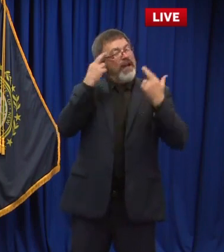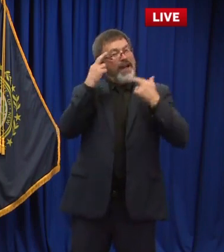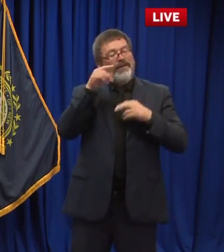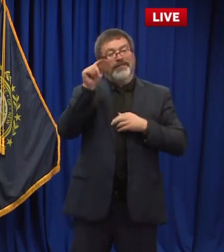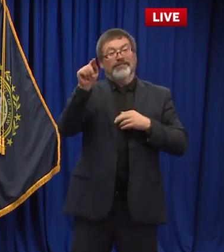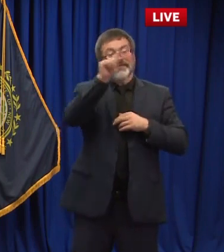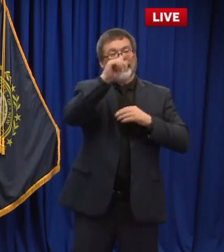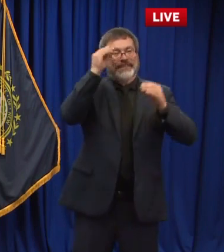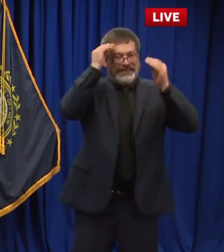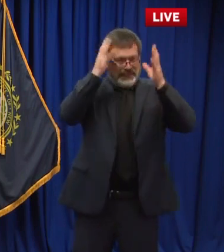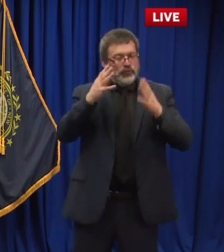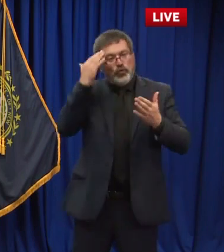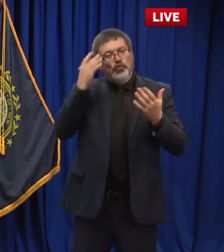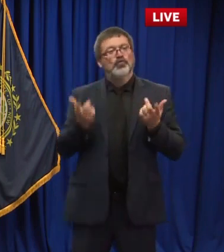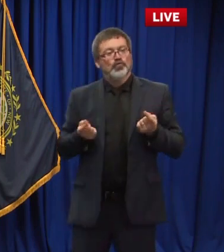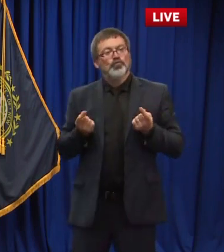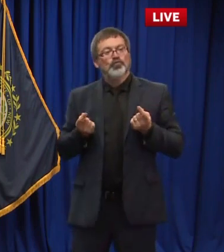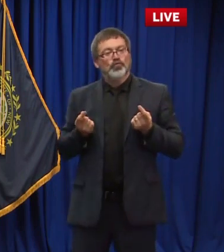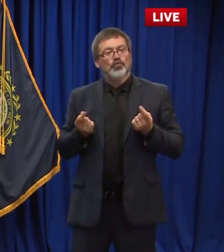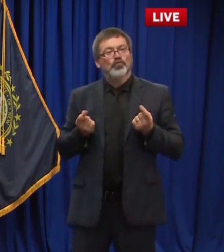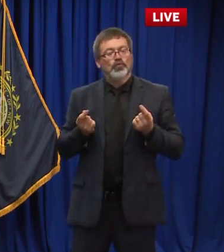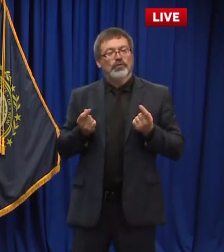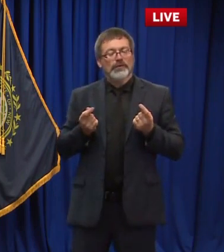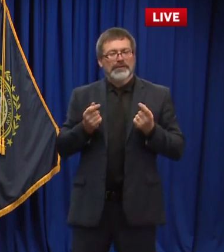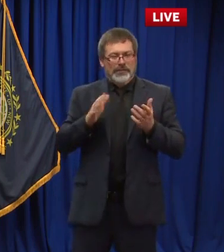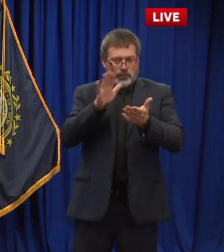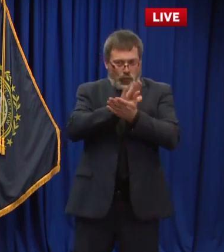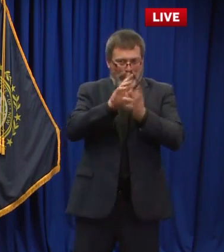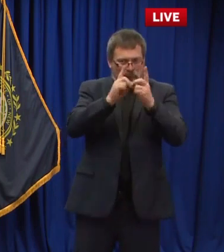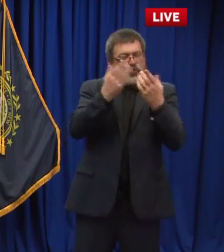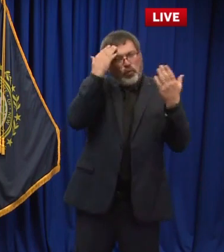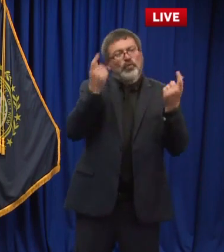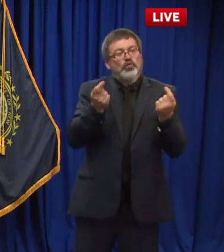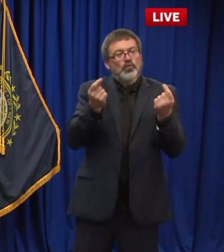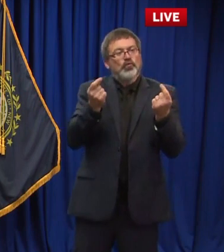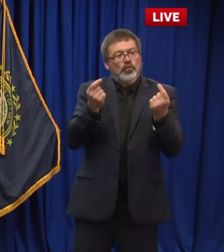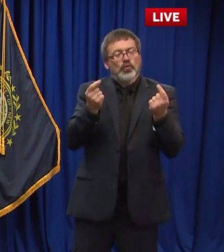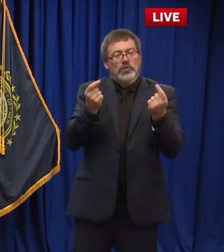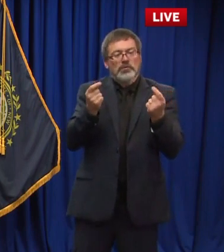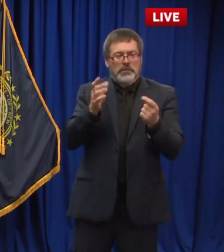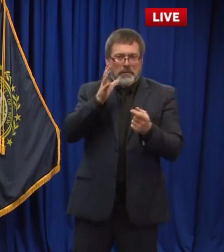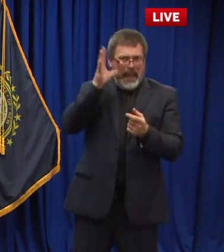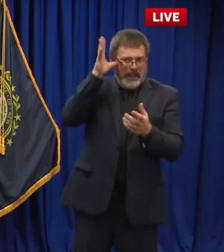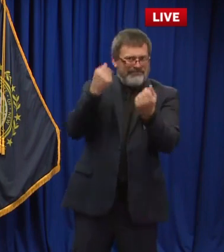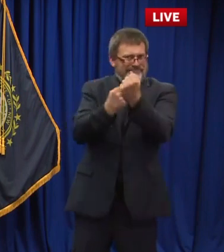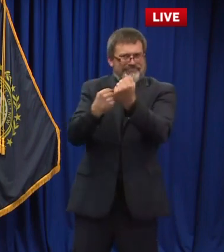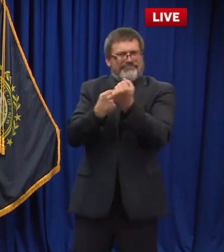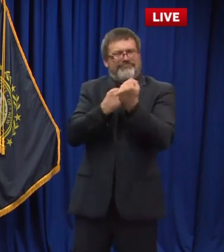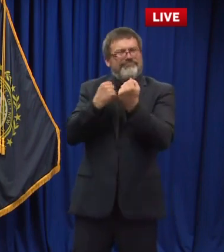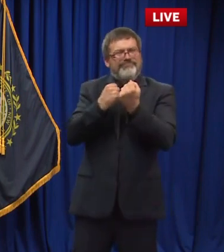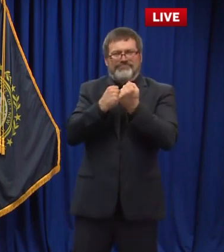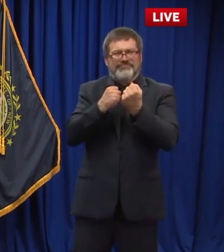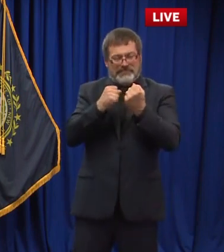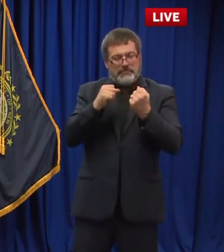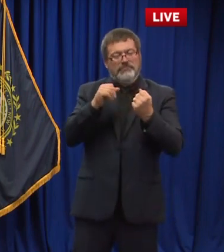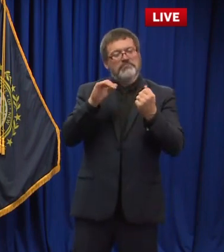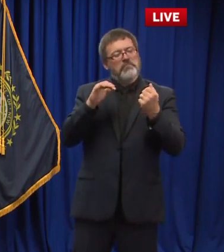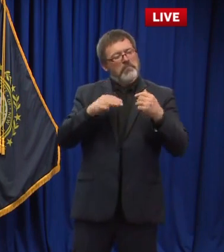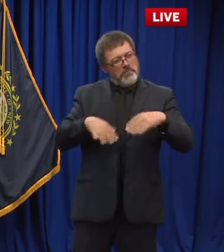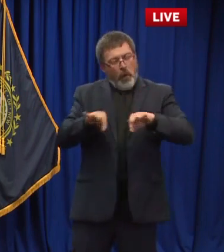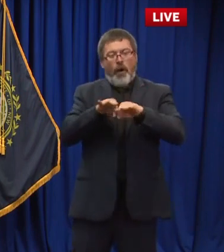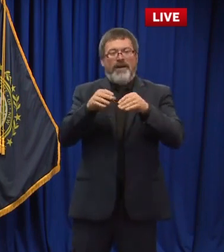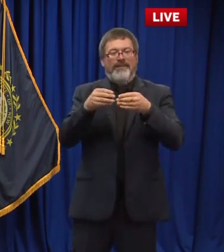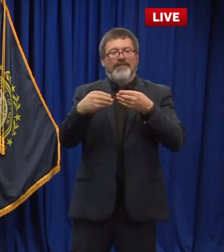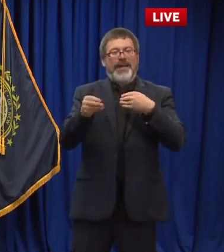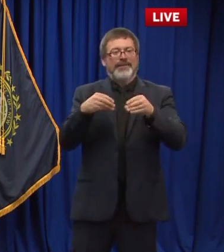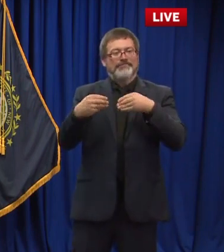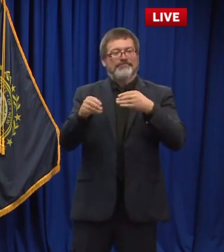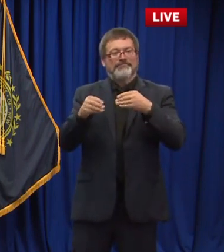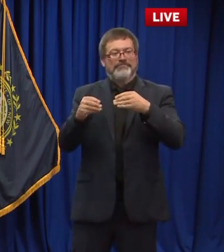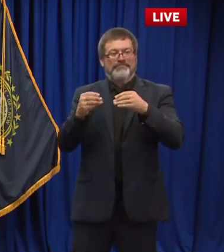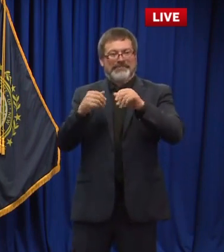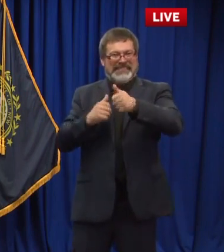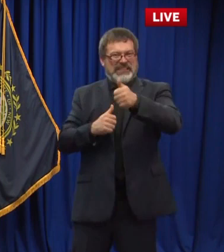LET TEACHERS DO WHAT THEY DO BEST, AND THAT IS MANAGE THE CLASSROOM, PROVIDE A GREAT EDUCATION AND WORK WITH THEIR STUDENTS.